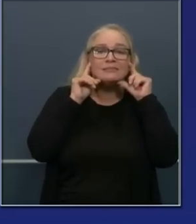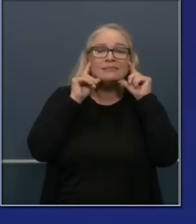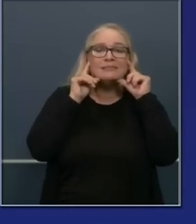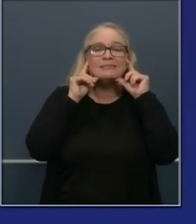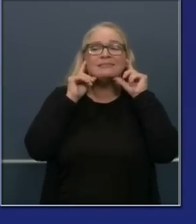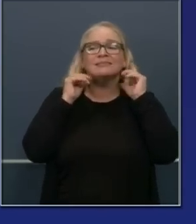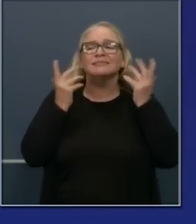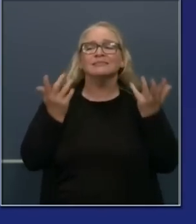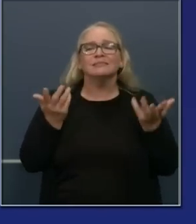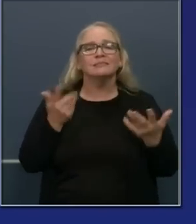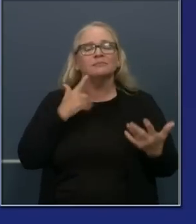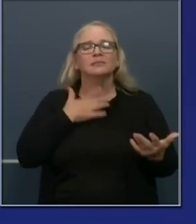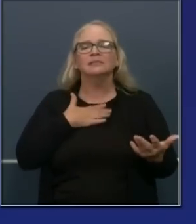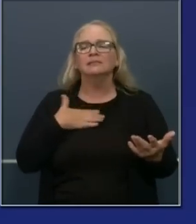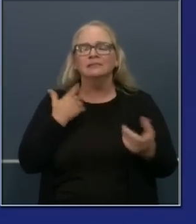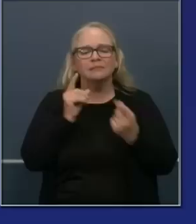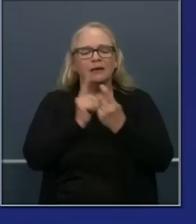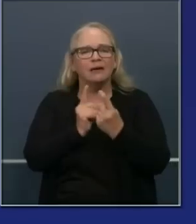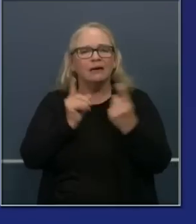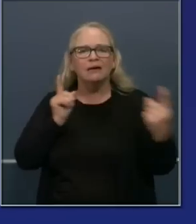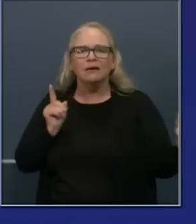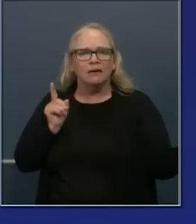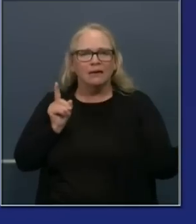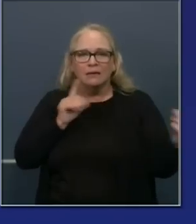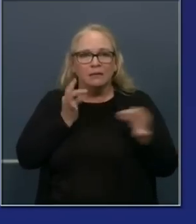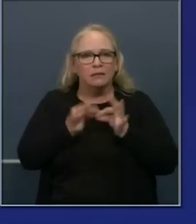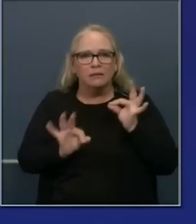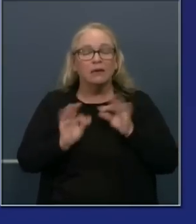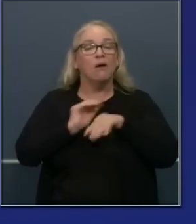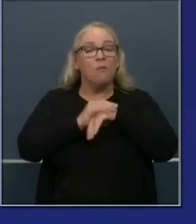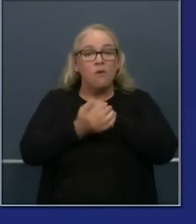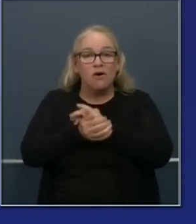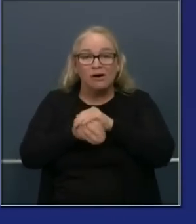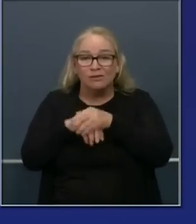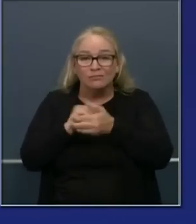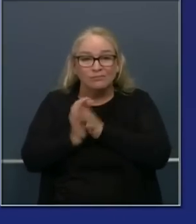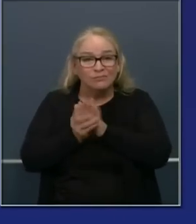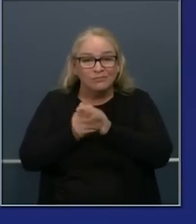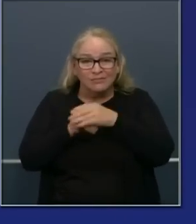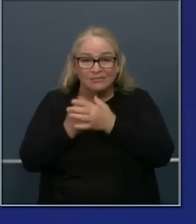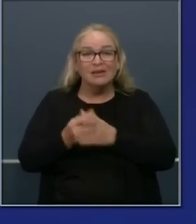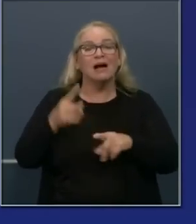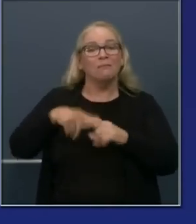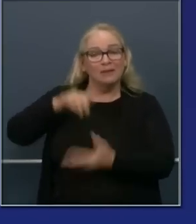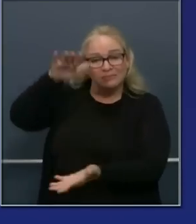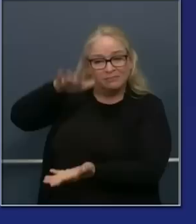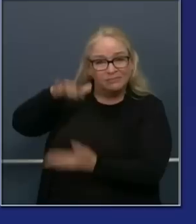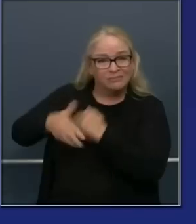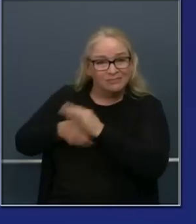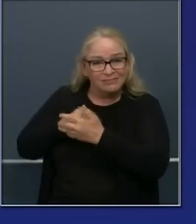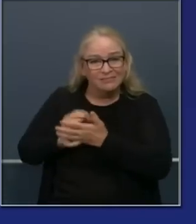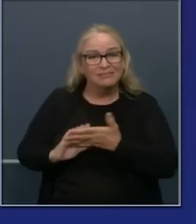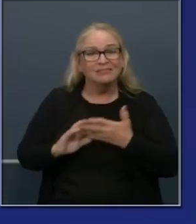THEM BY ENCOURAGING YOU TO WEAR THESE MASKS AS WE DID TODAY AND ONCE AGAIN ENCOURAGING YOU TO